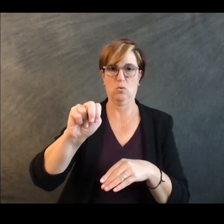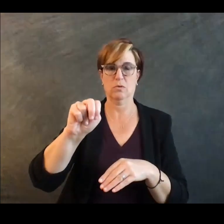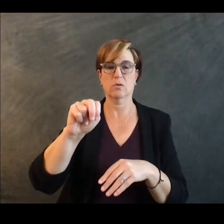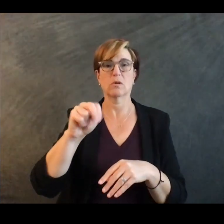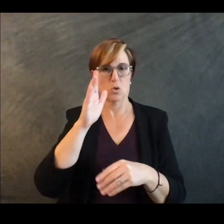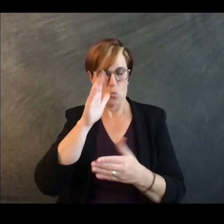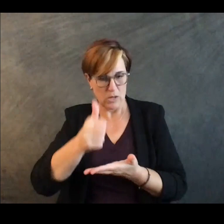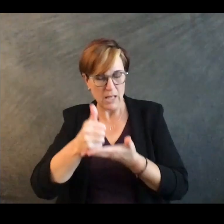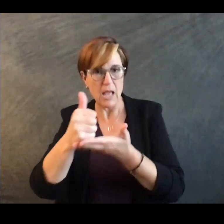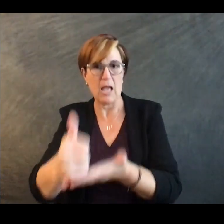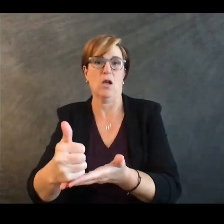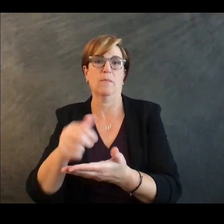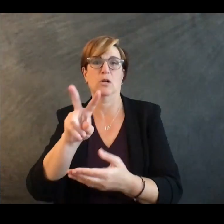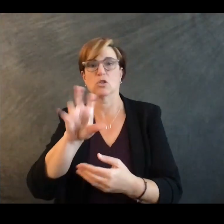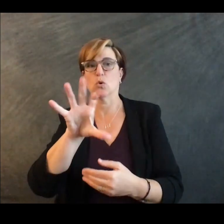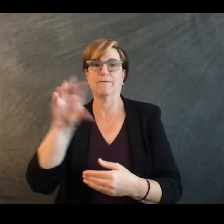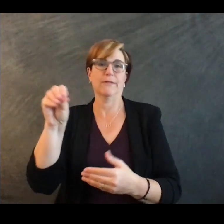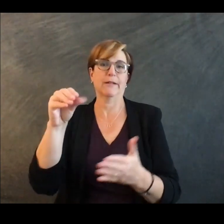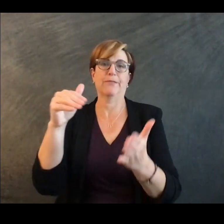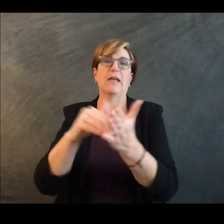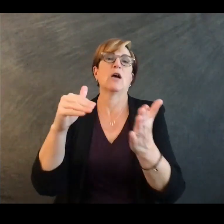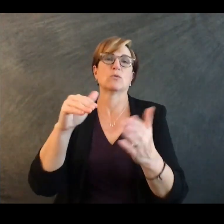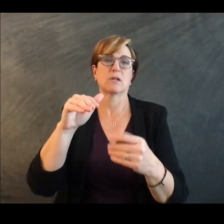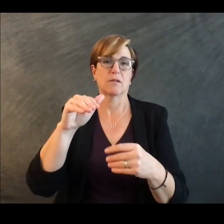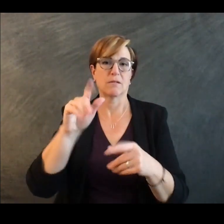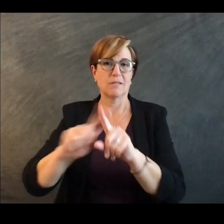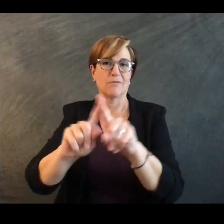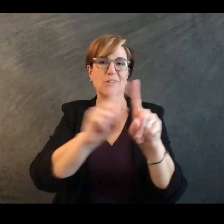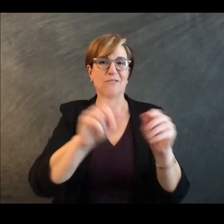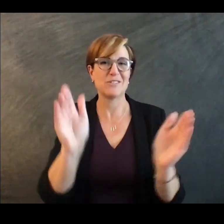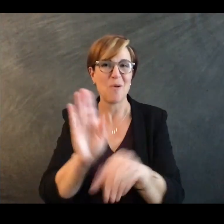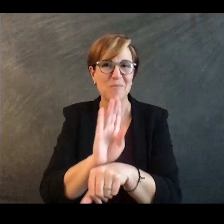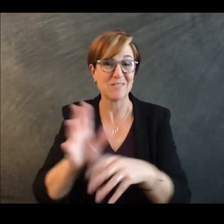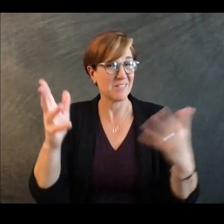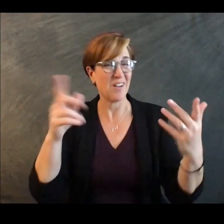are going to be providing tremendous amounts of money to these small